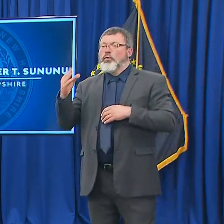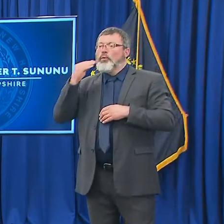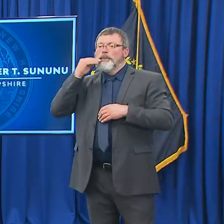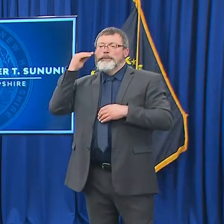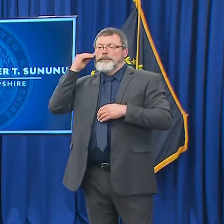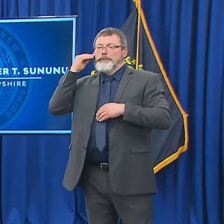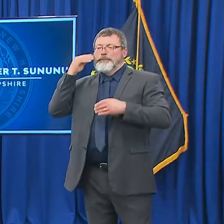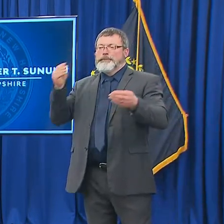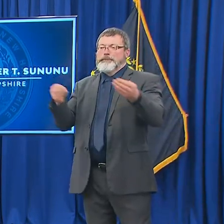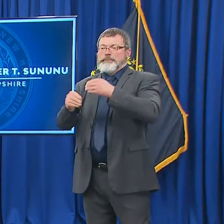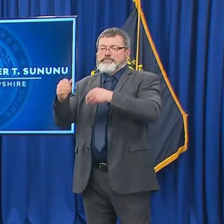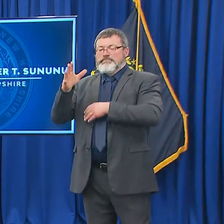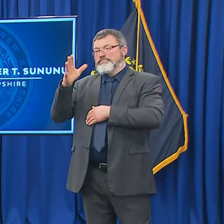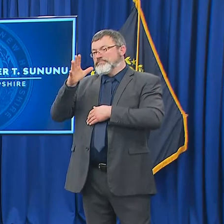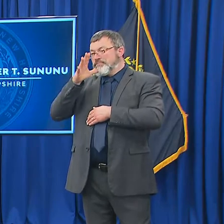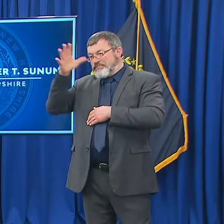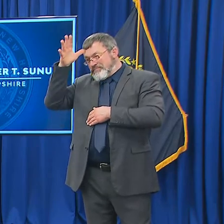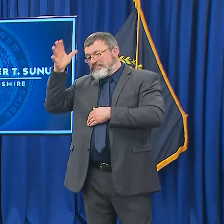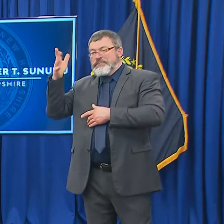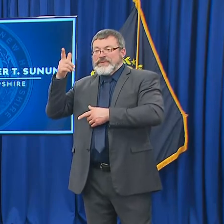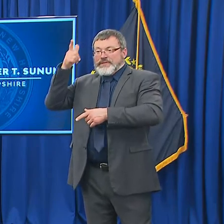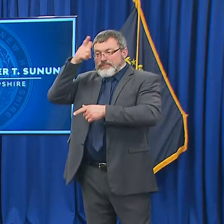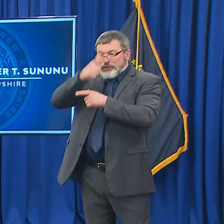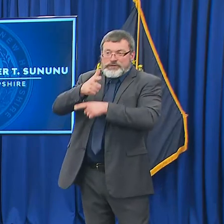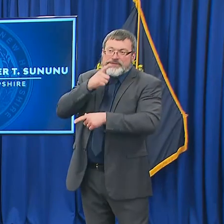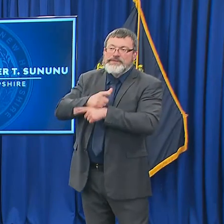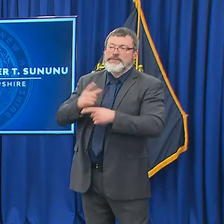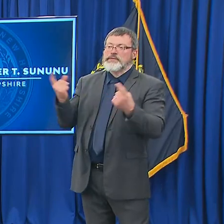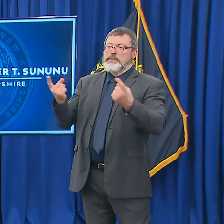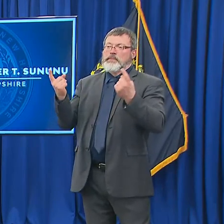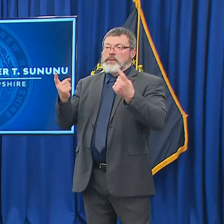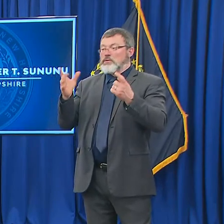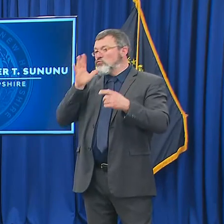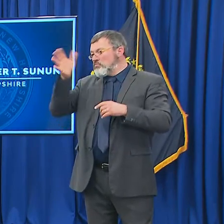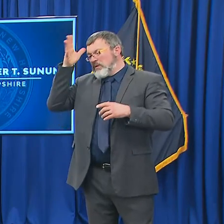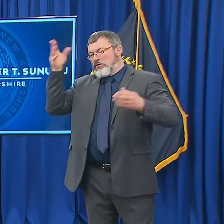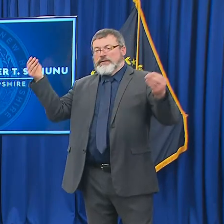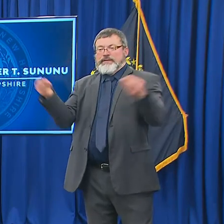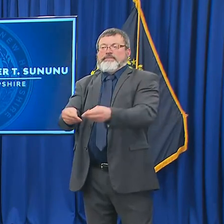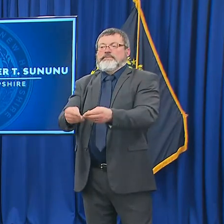go back to schools for policy question.